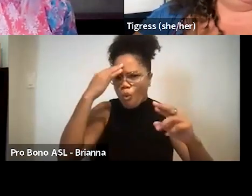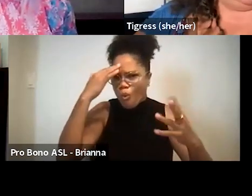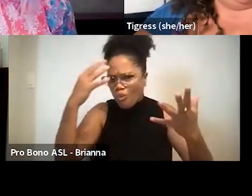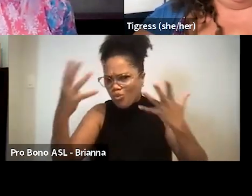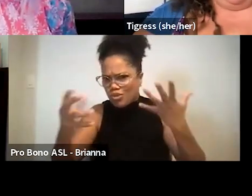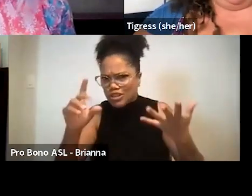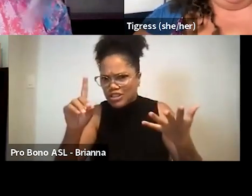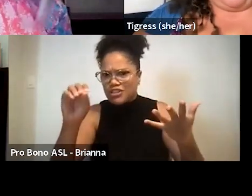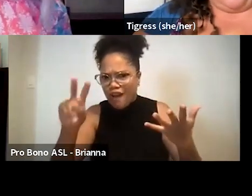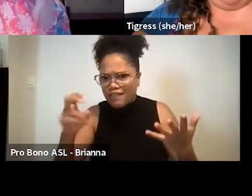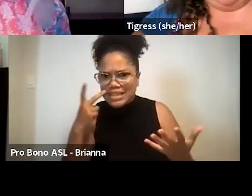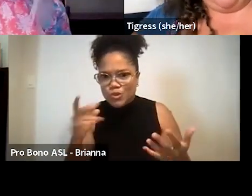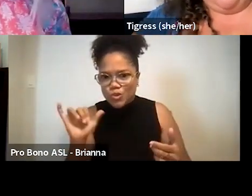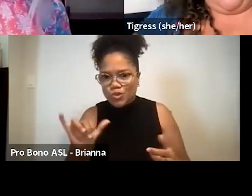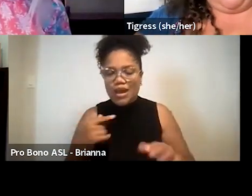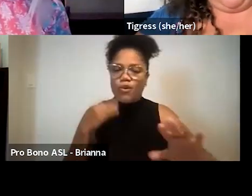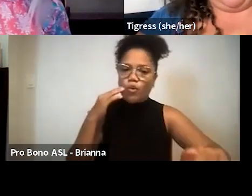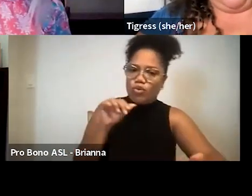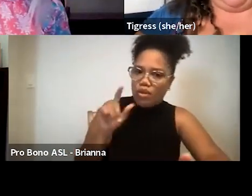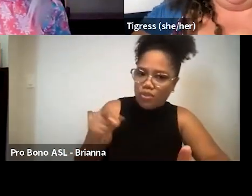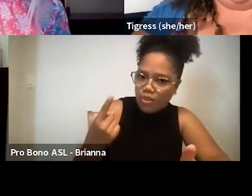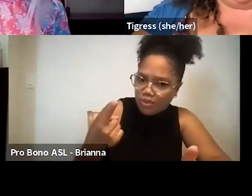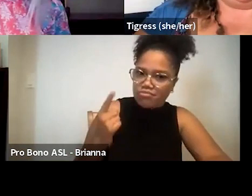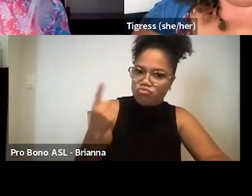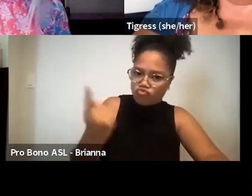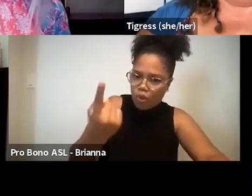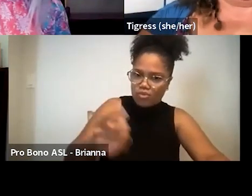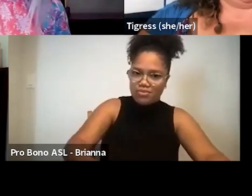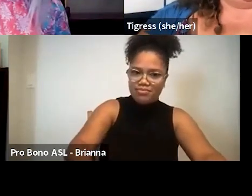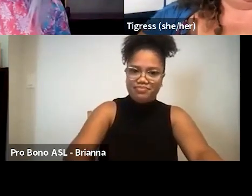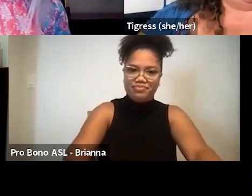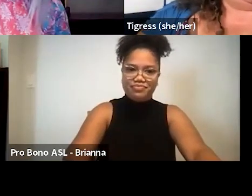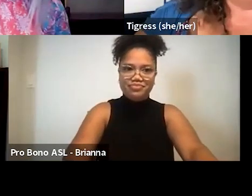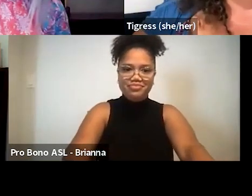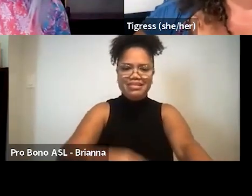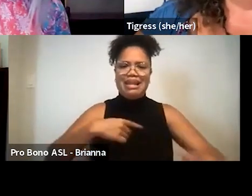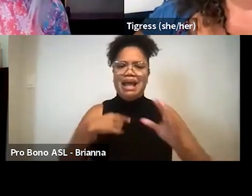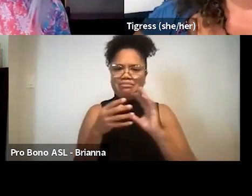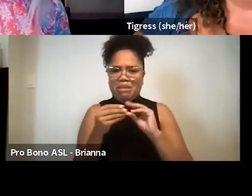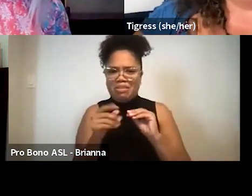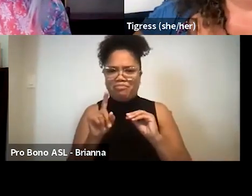But yeah, I know that you're not you're not there alone. I think I phrased that a little weird.